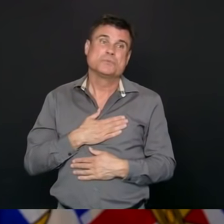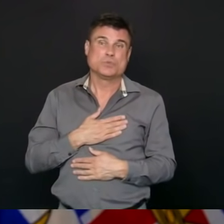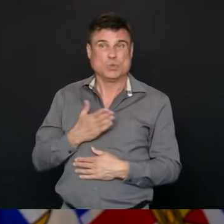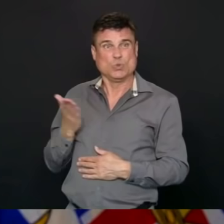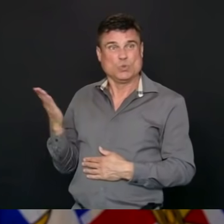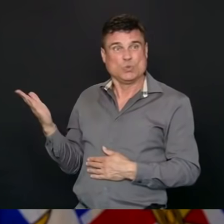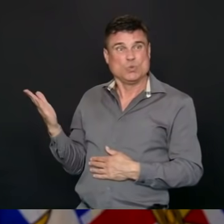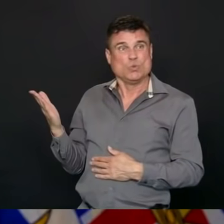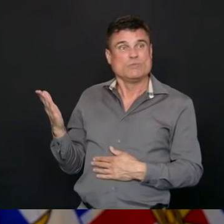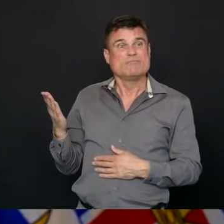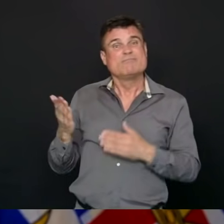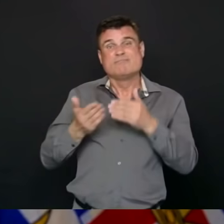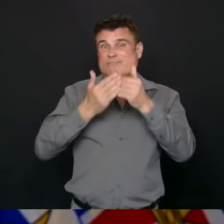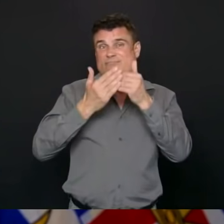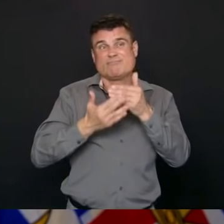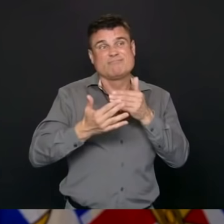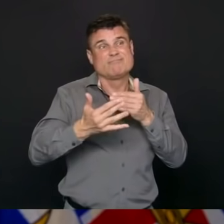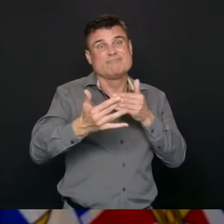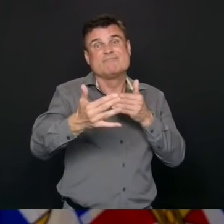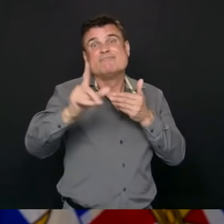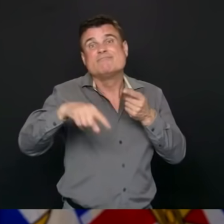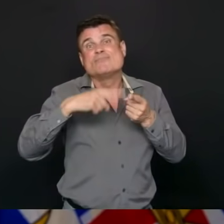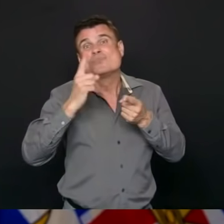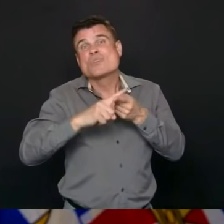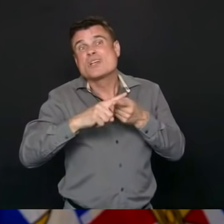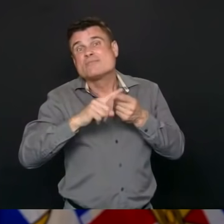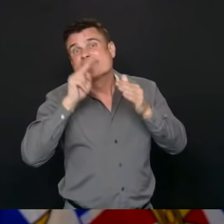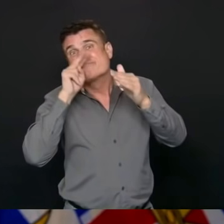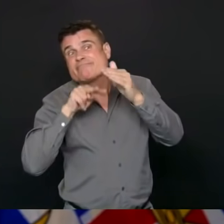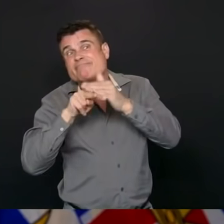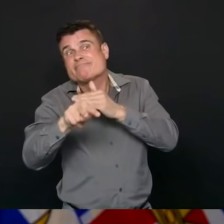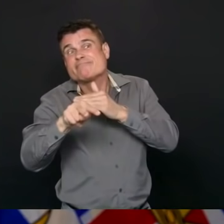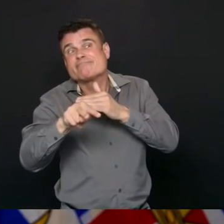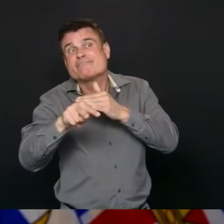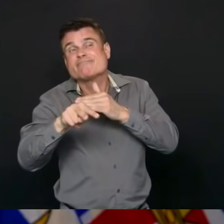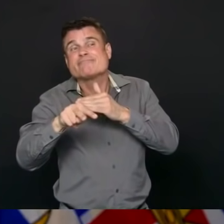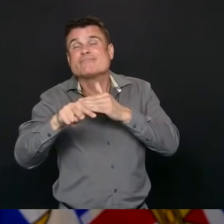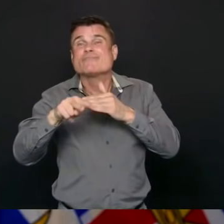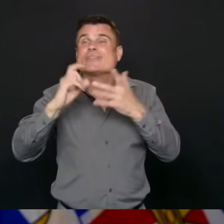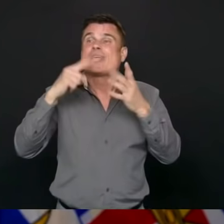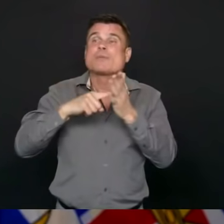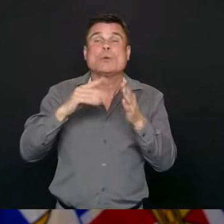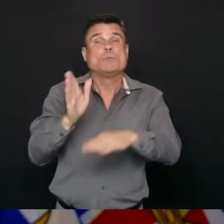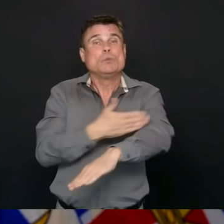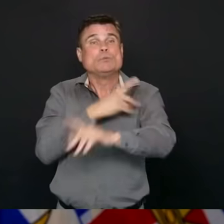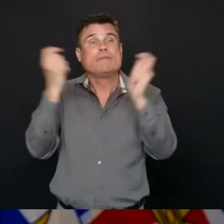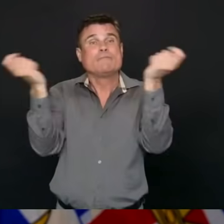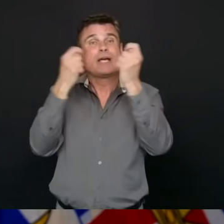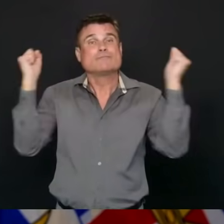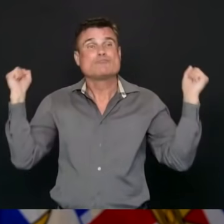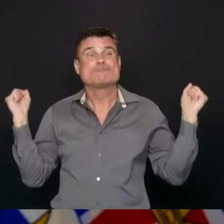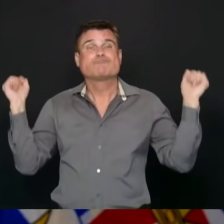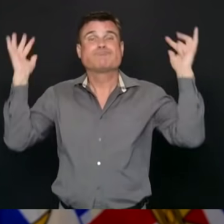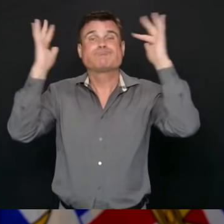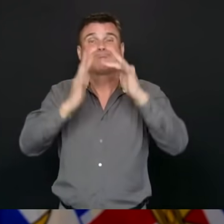before we can see concerts and festivals and music entertainment and nightclubs and things like that. How far down the road do you see phase 4